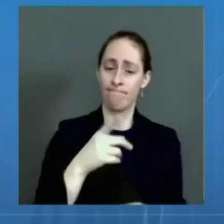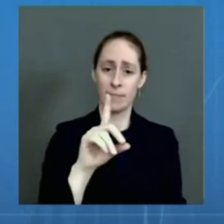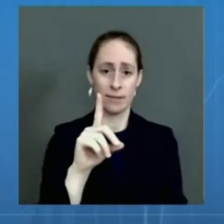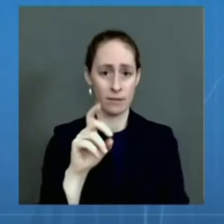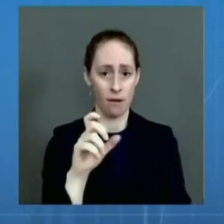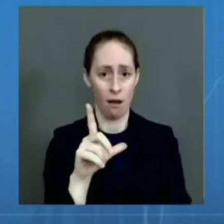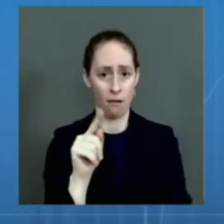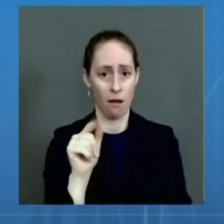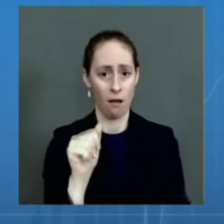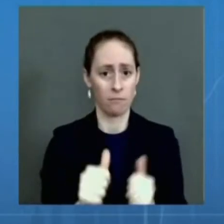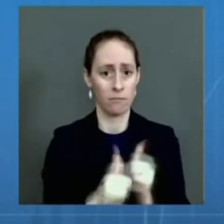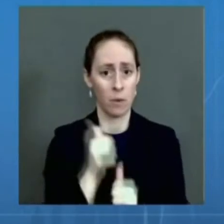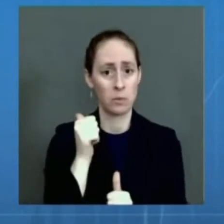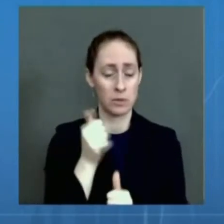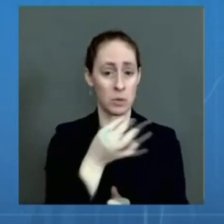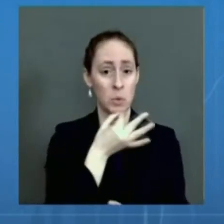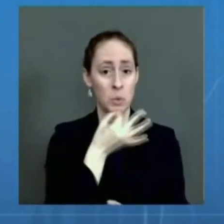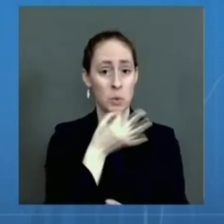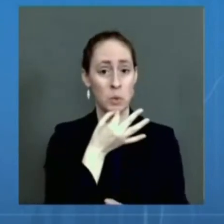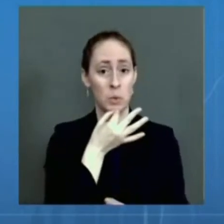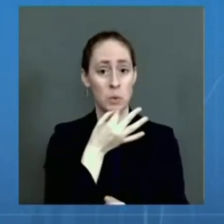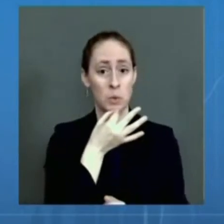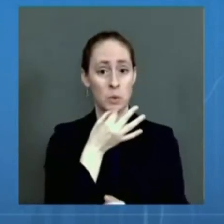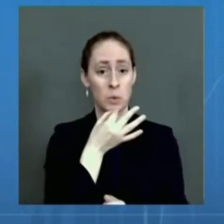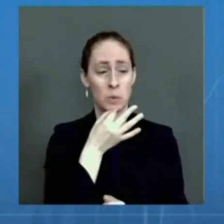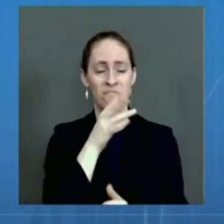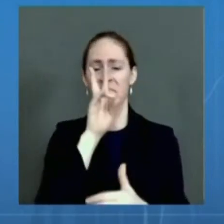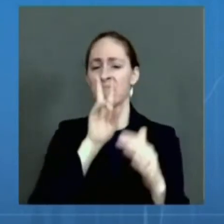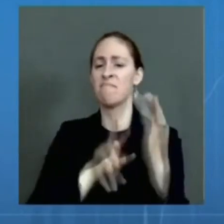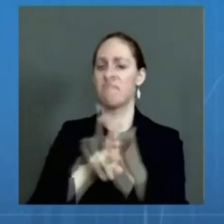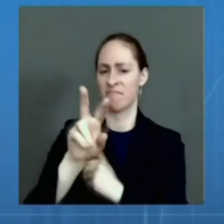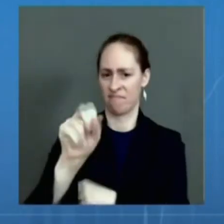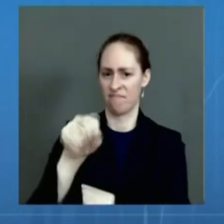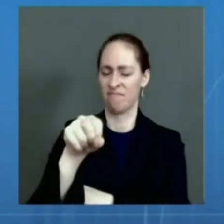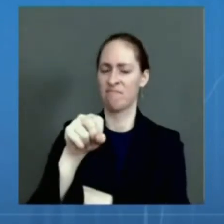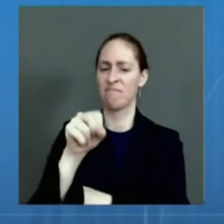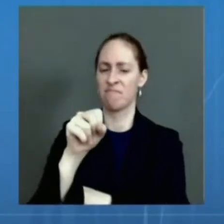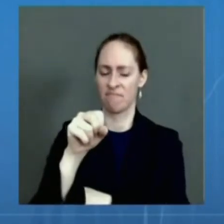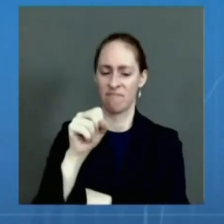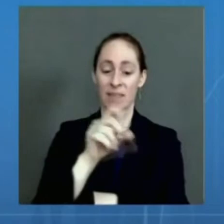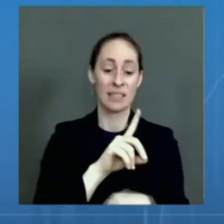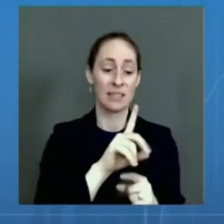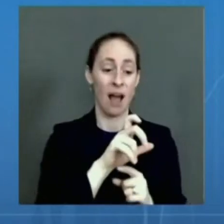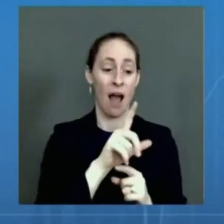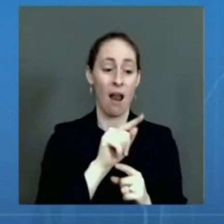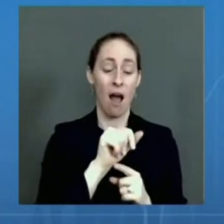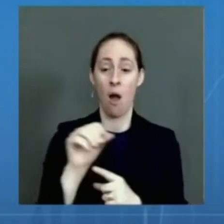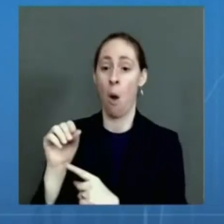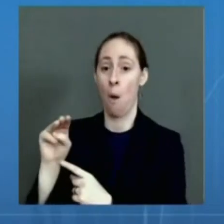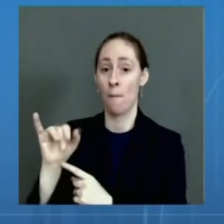INCREASING RAPIDLY AND WE EXPECTED TO BECOME THE DOMINANT STRAIN IN THE UNITED STATES AS